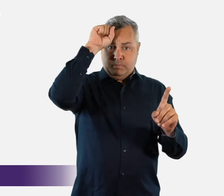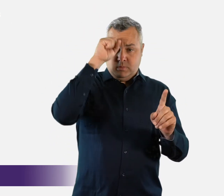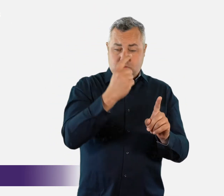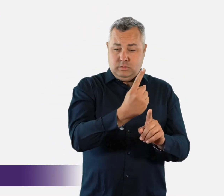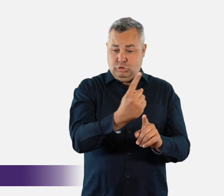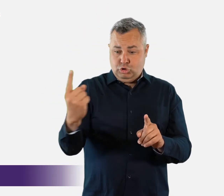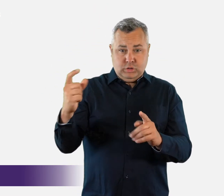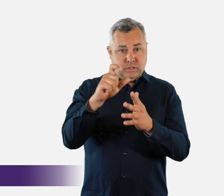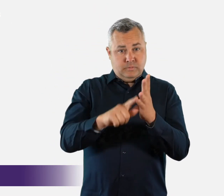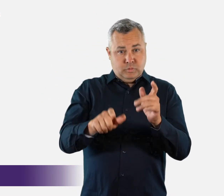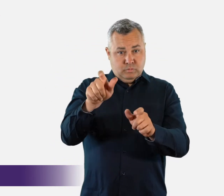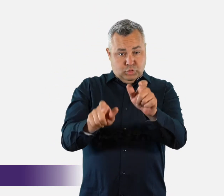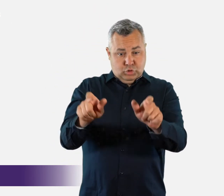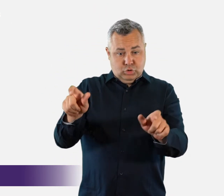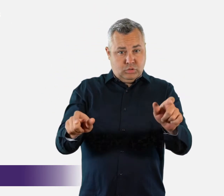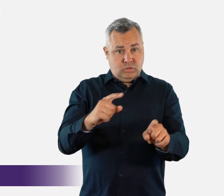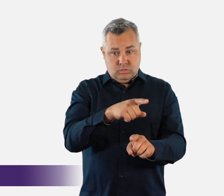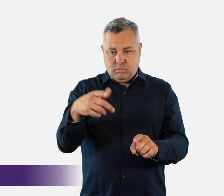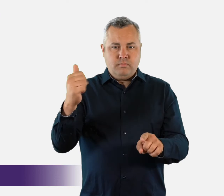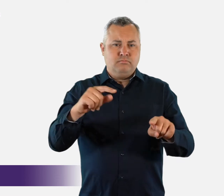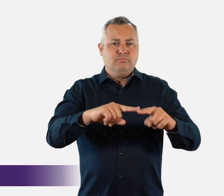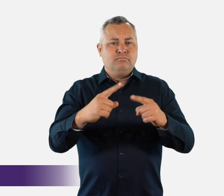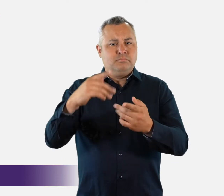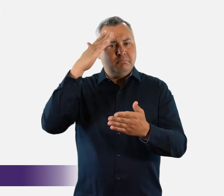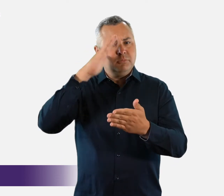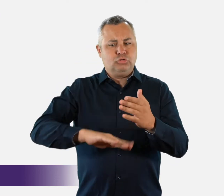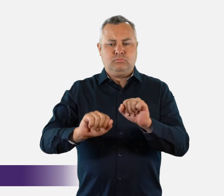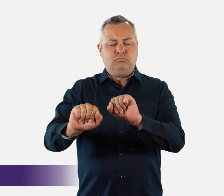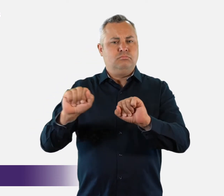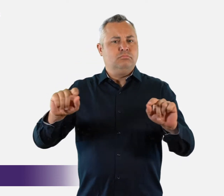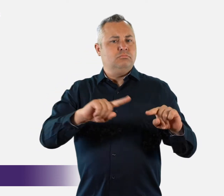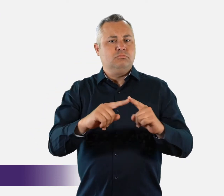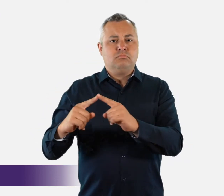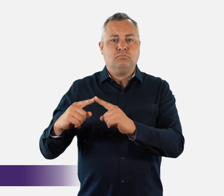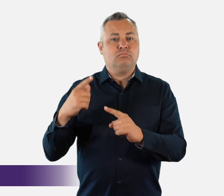the multi-layered experiences of people with disability that are influenced -